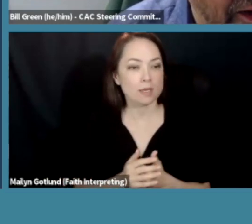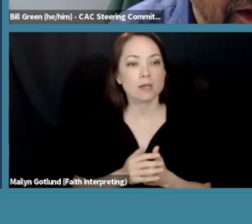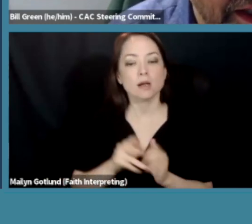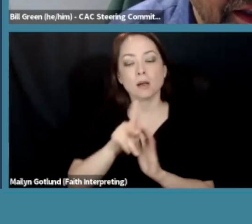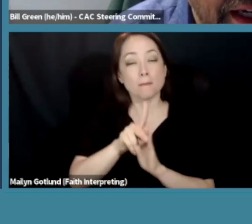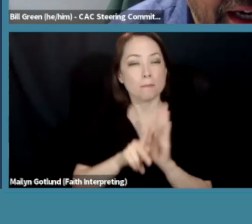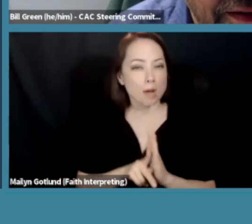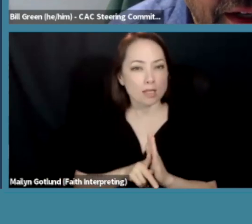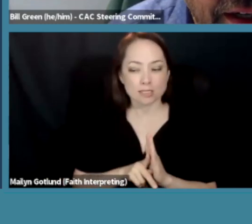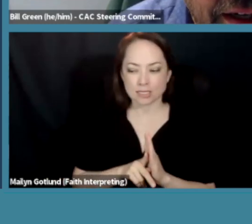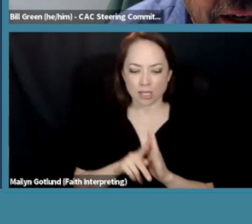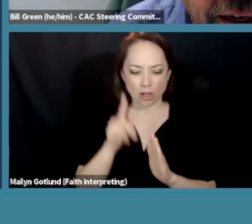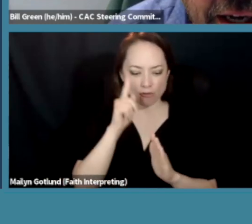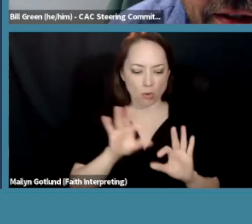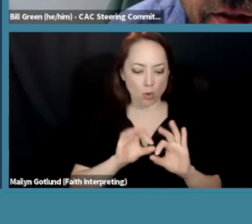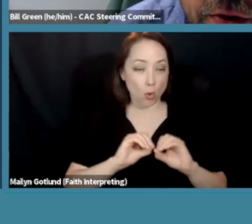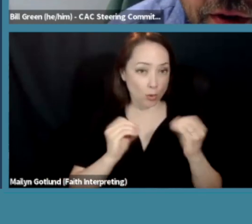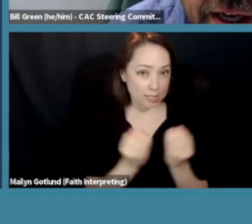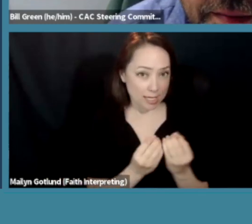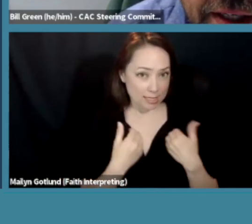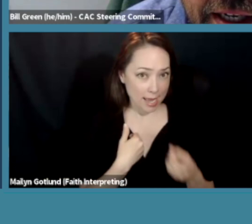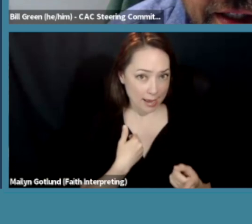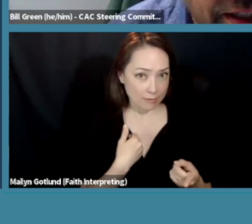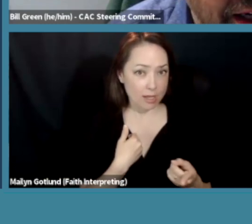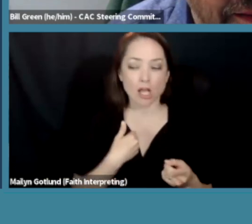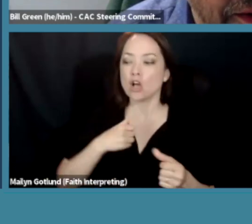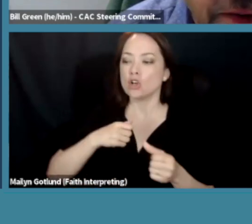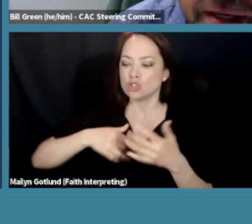that our organizations have and social expectations that are both written